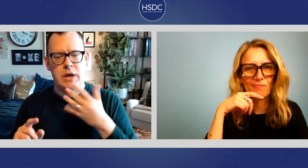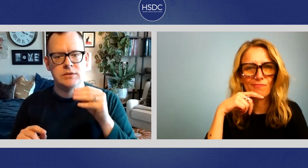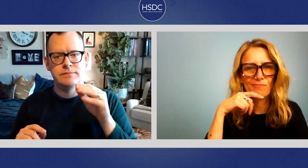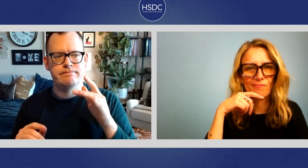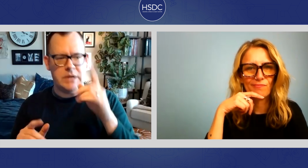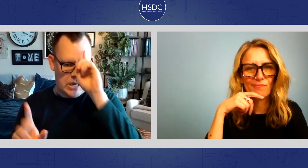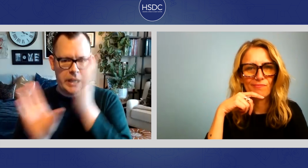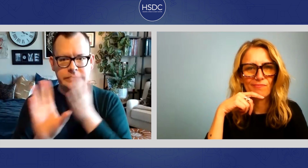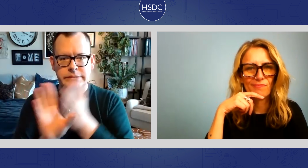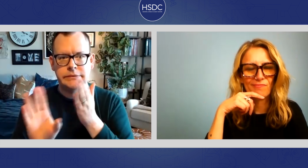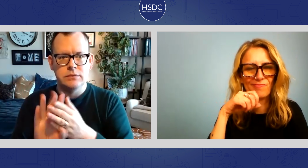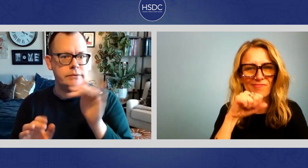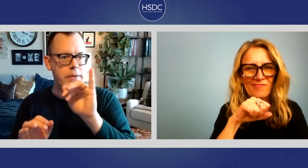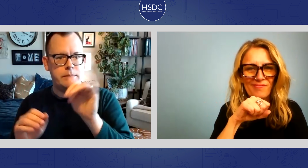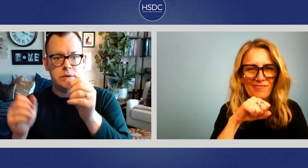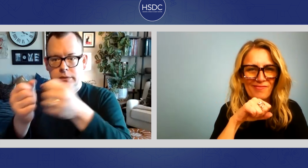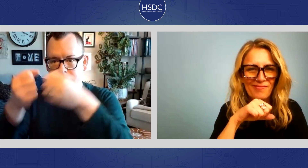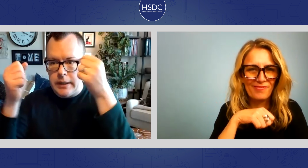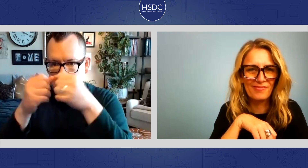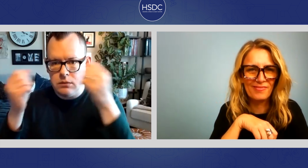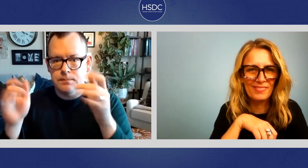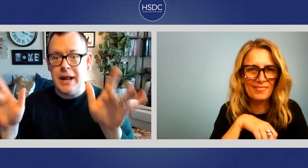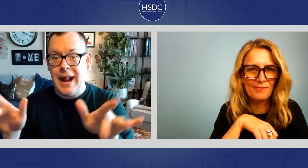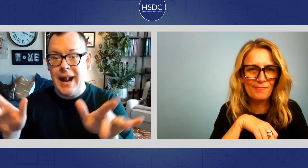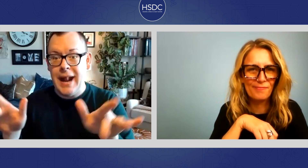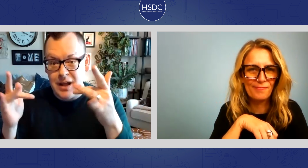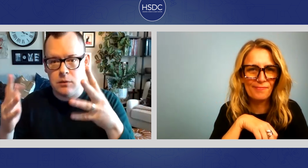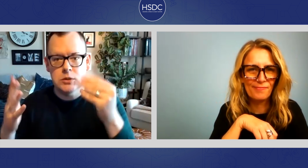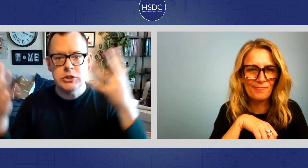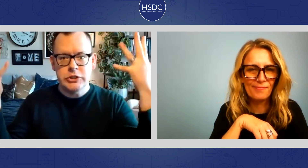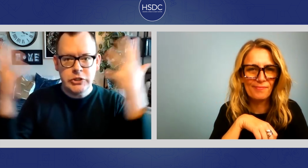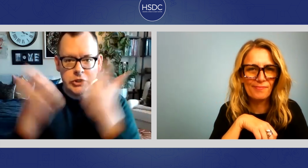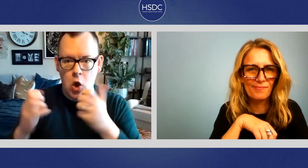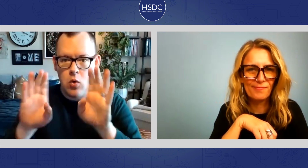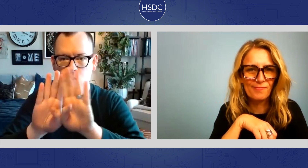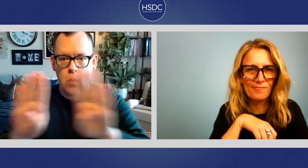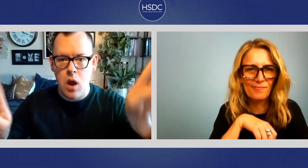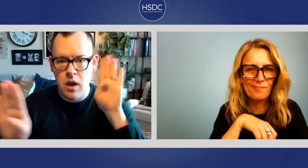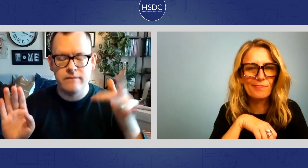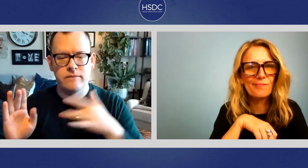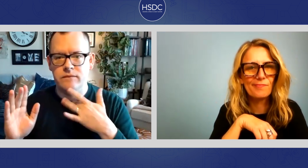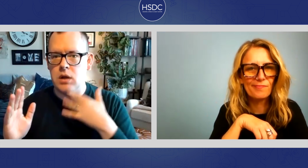how it feels psychologically. You could have light colored cabinets but then have dark walls,